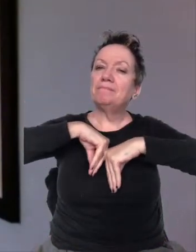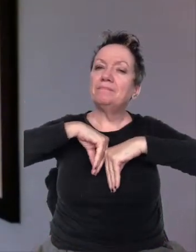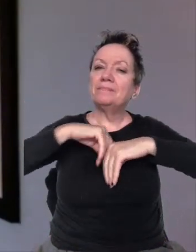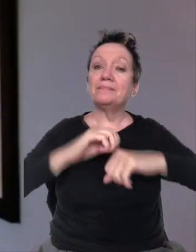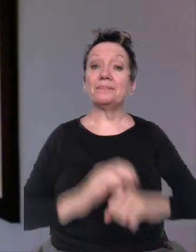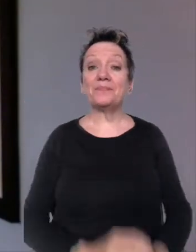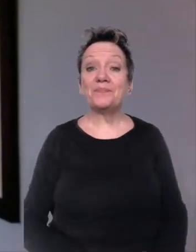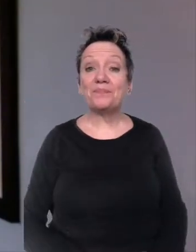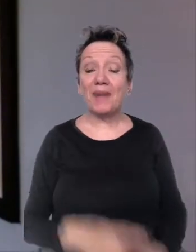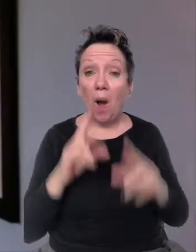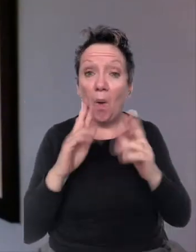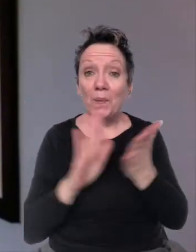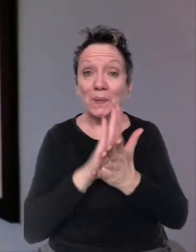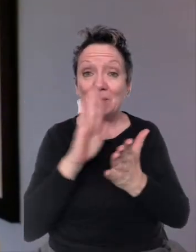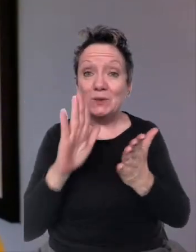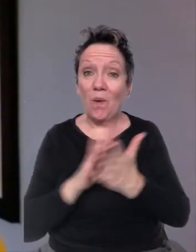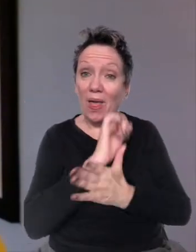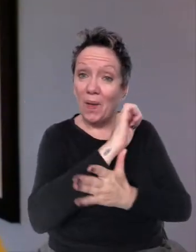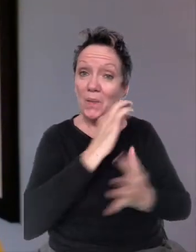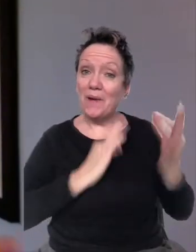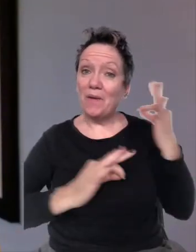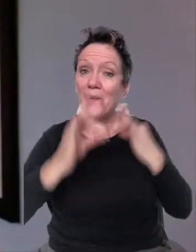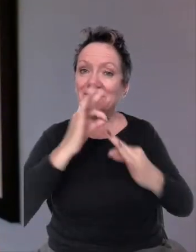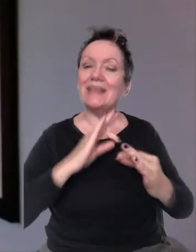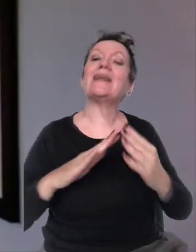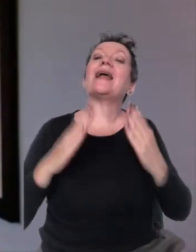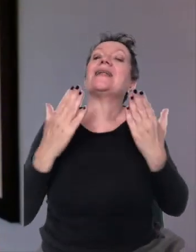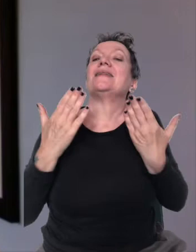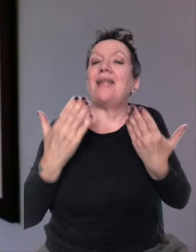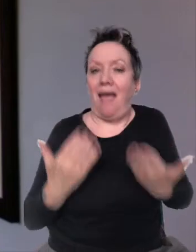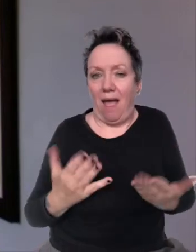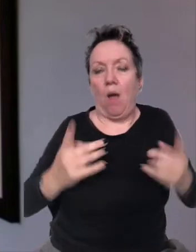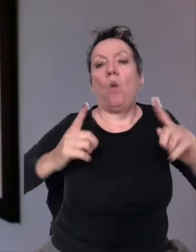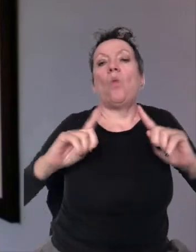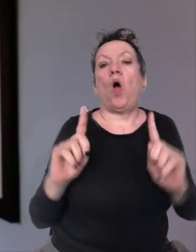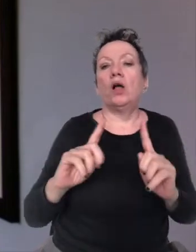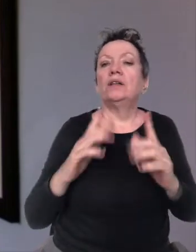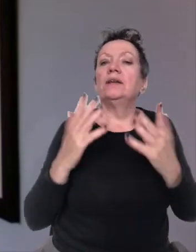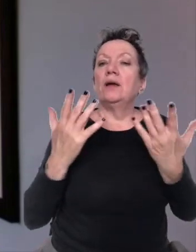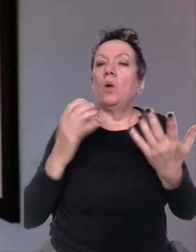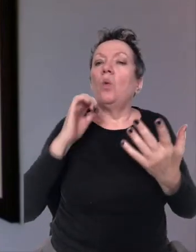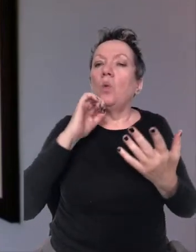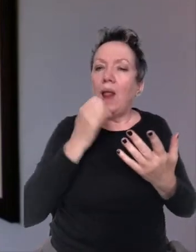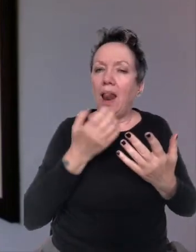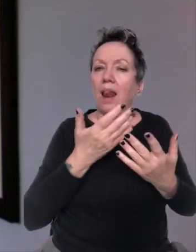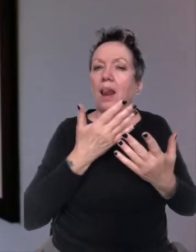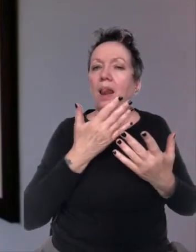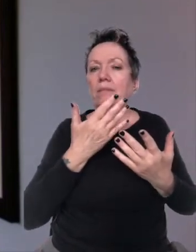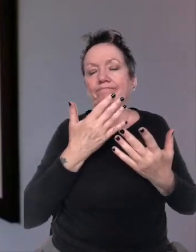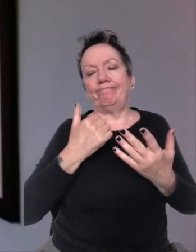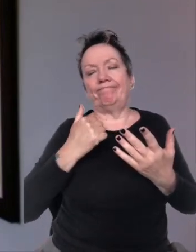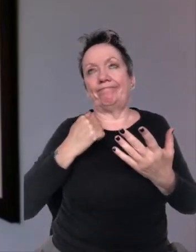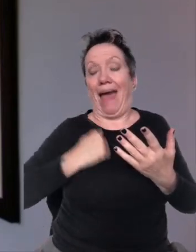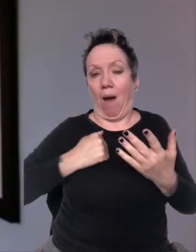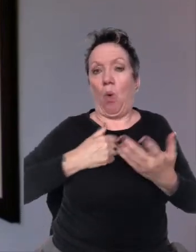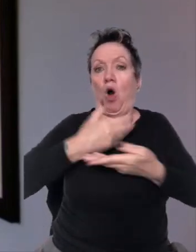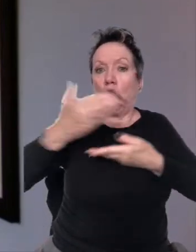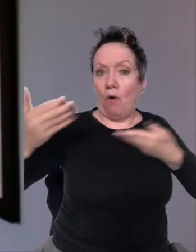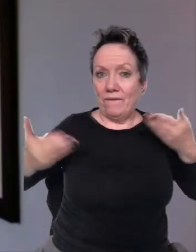I hope you enjoyed that glimpse as much as we did when I was going to hear from our, um, uh, our conversations that took place at first